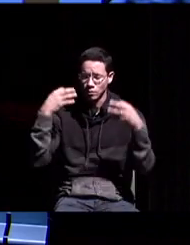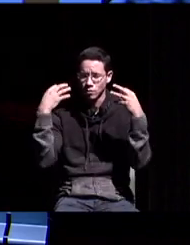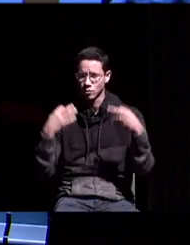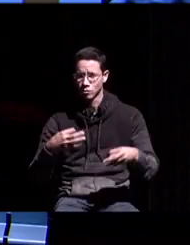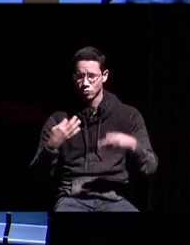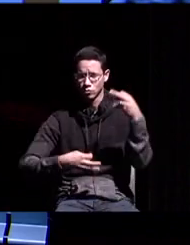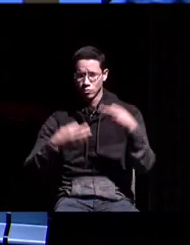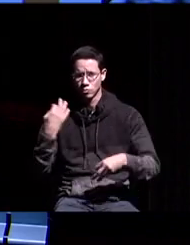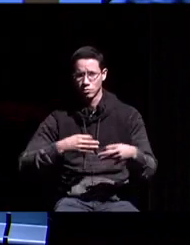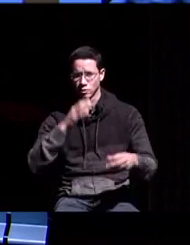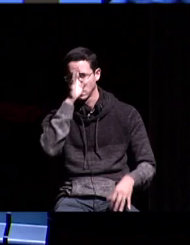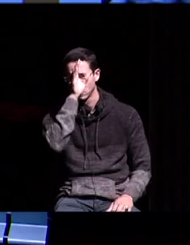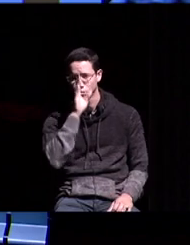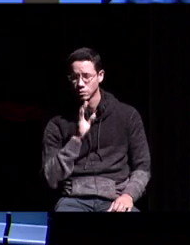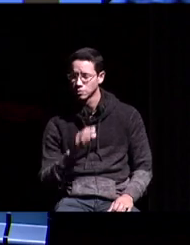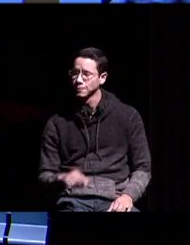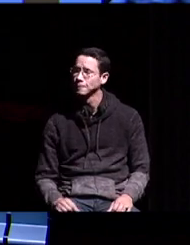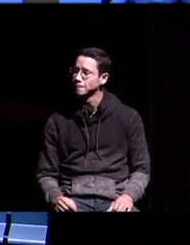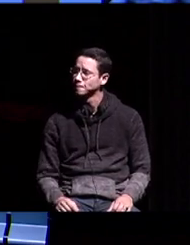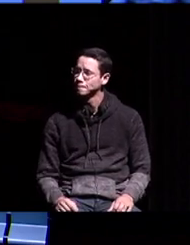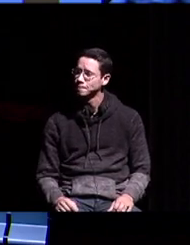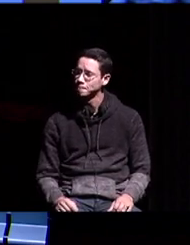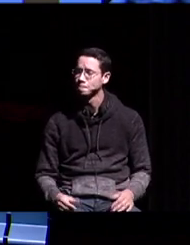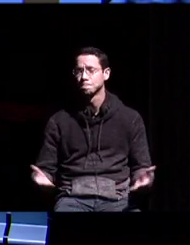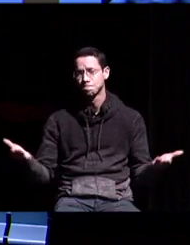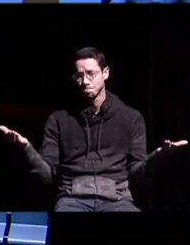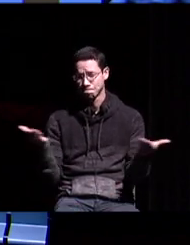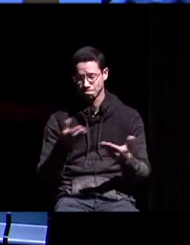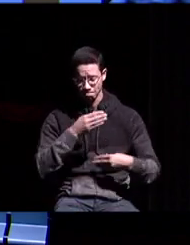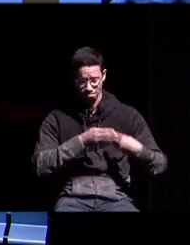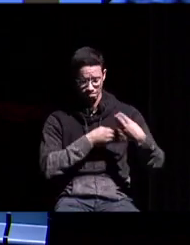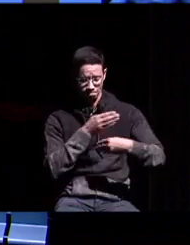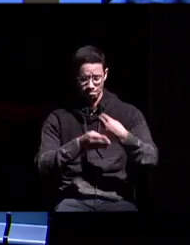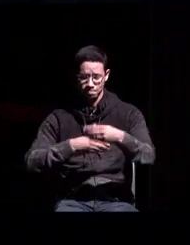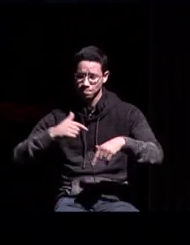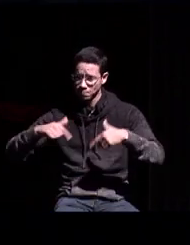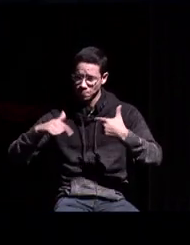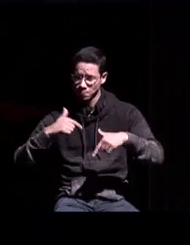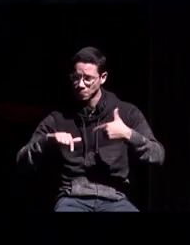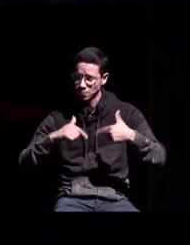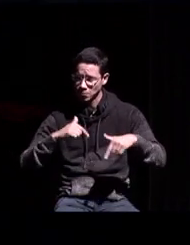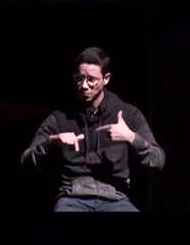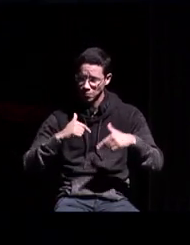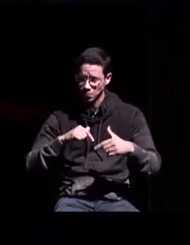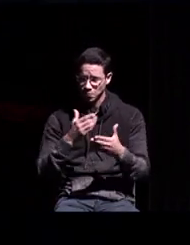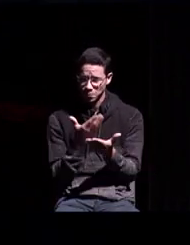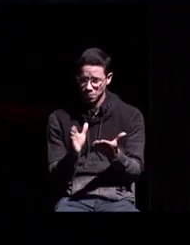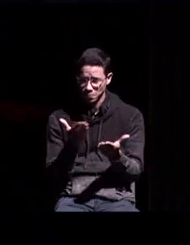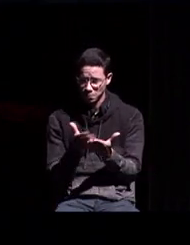Now labor-related lawsuits... if the worker eventually loses a lawsuit...